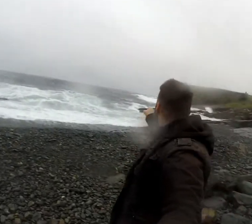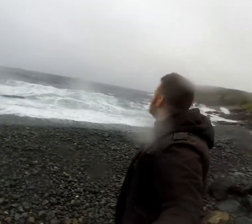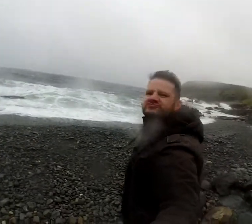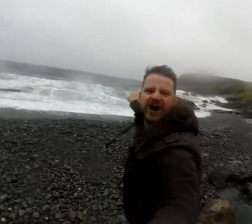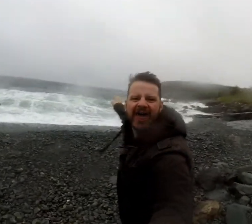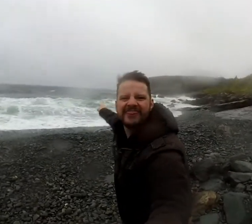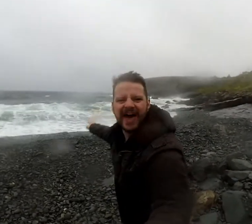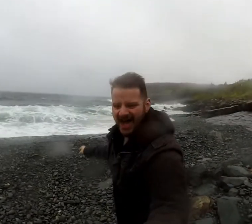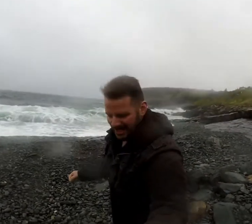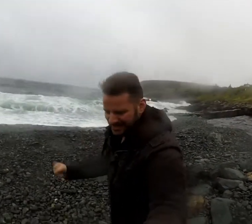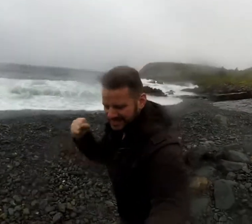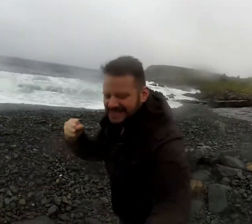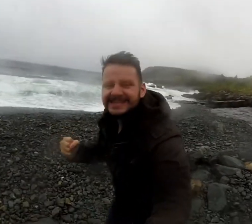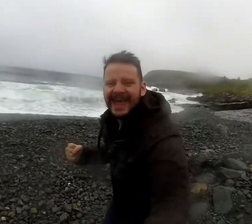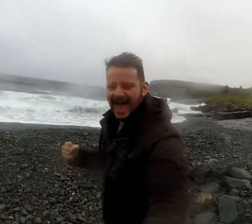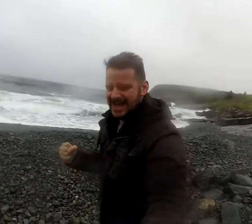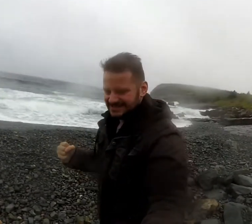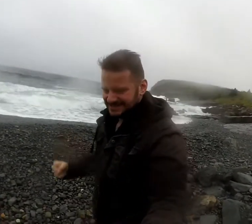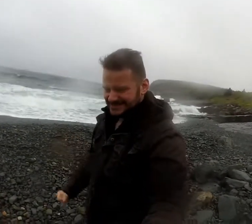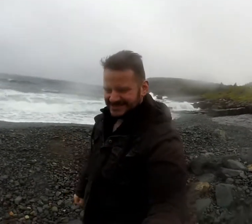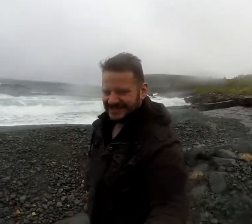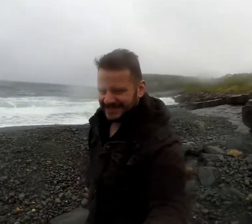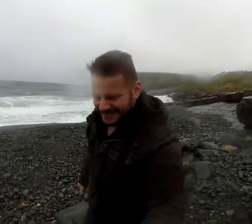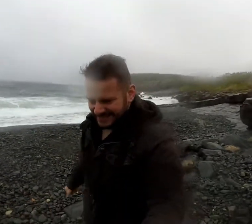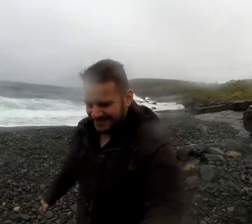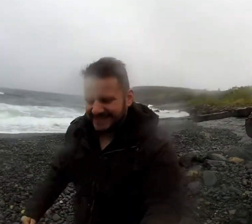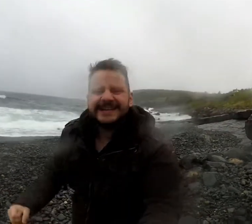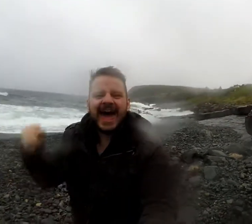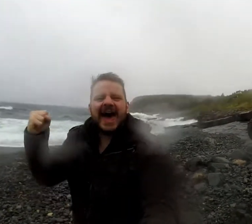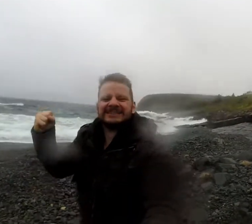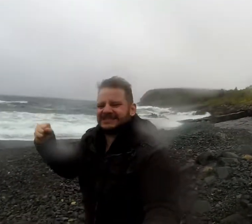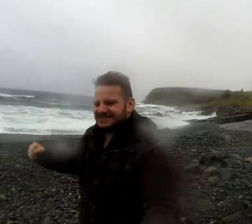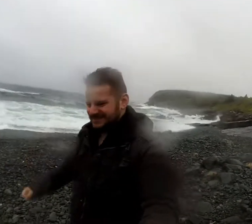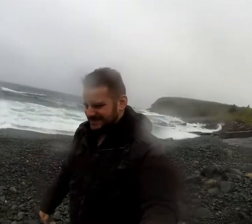It's right there! Yes! Yes!